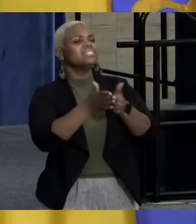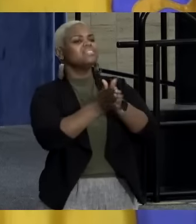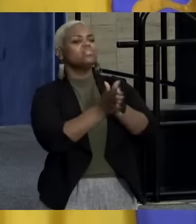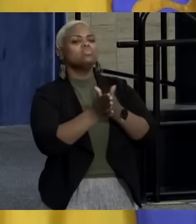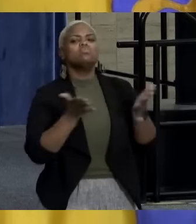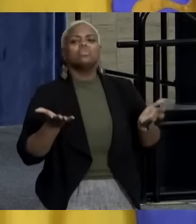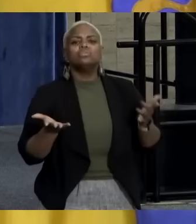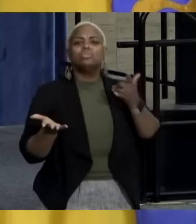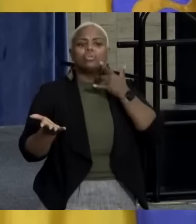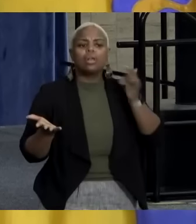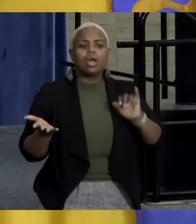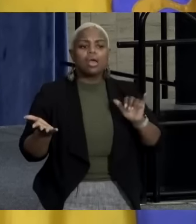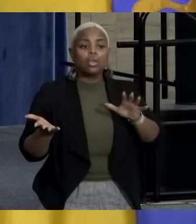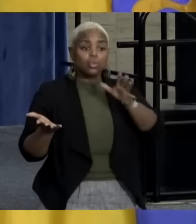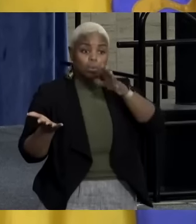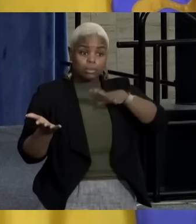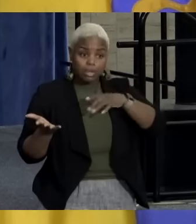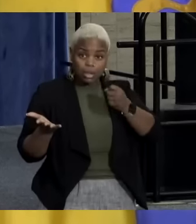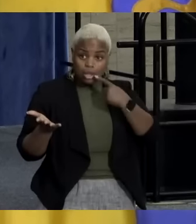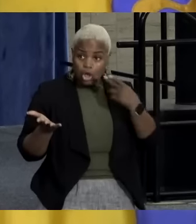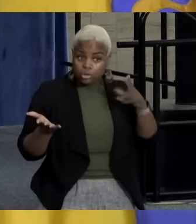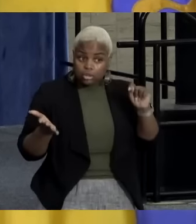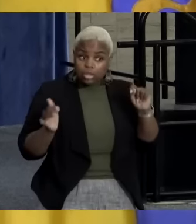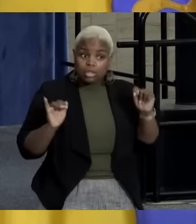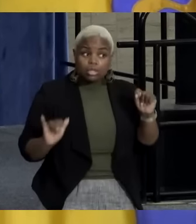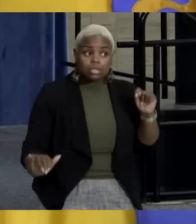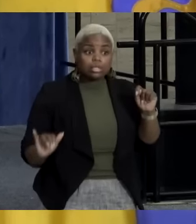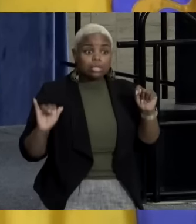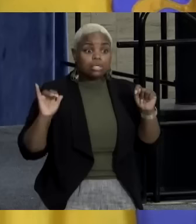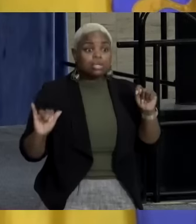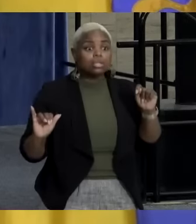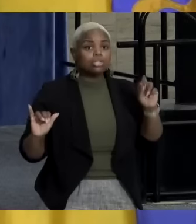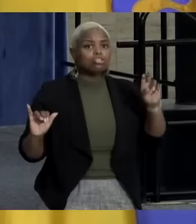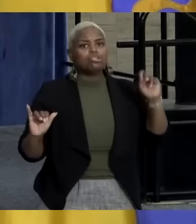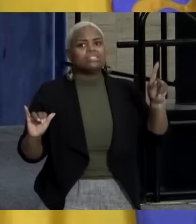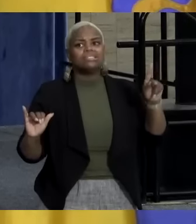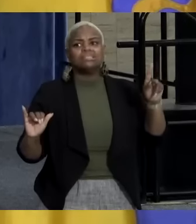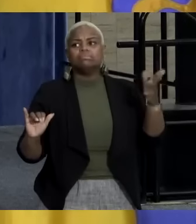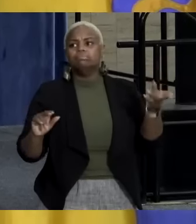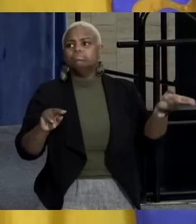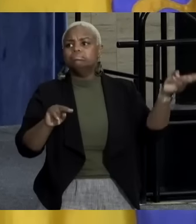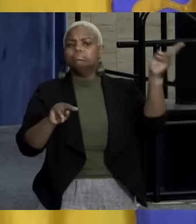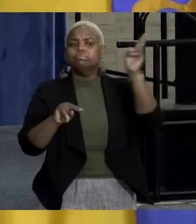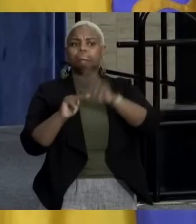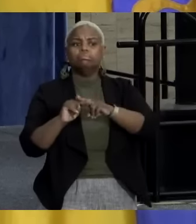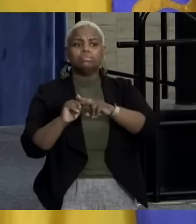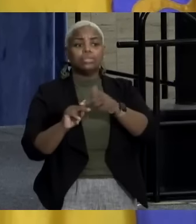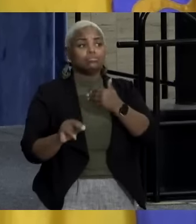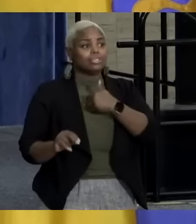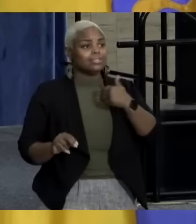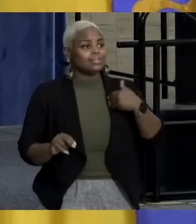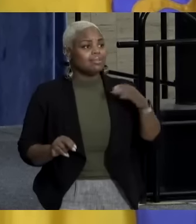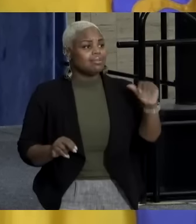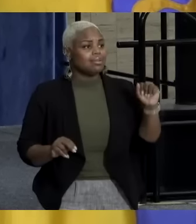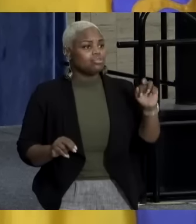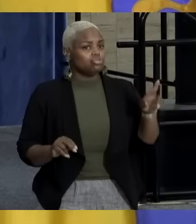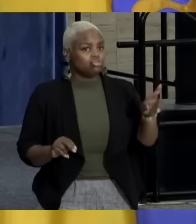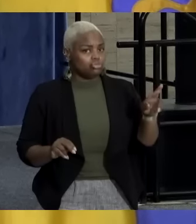therapy may have an increased risk of breast cancer diagnoses, not mortality, but diagnoses.